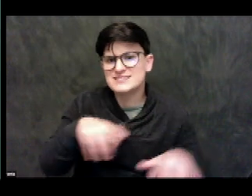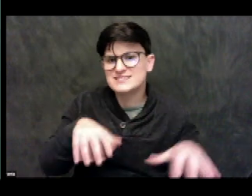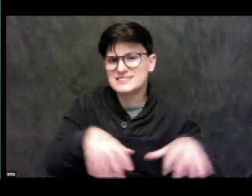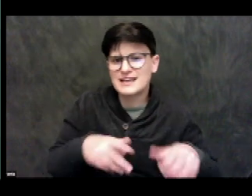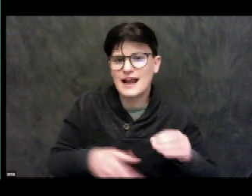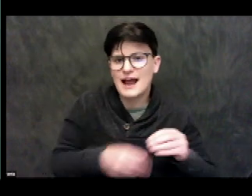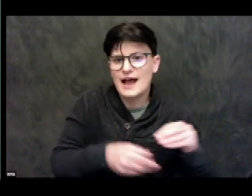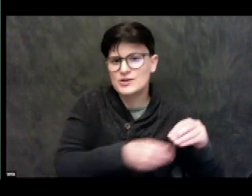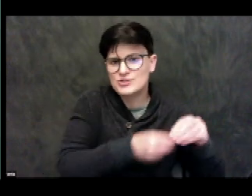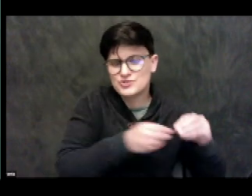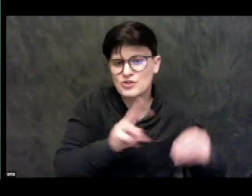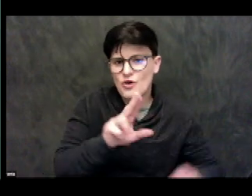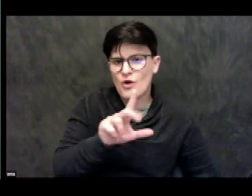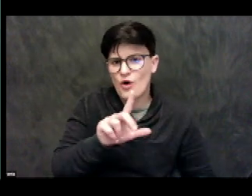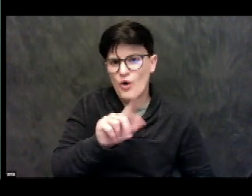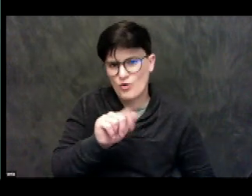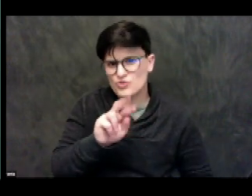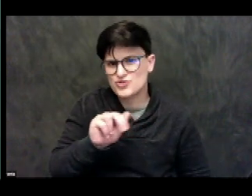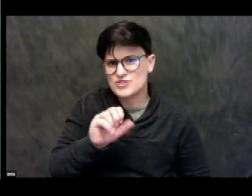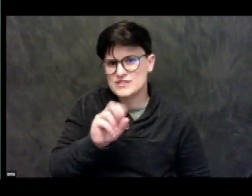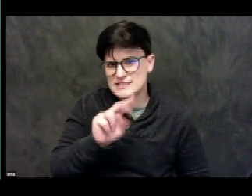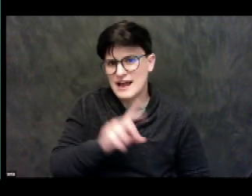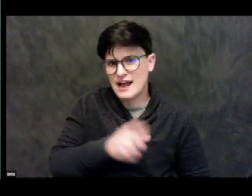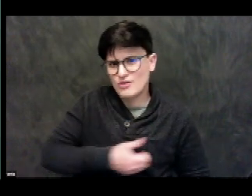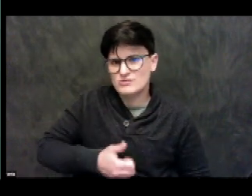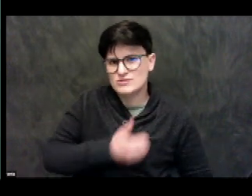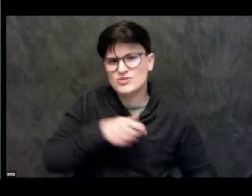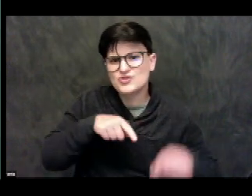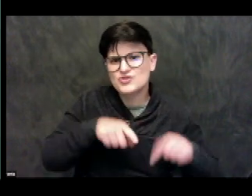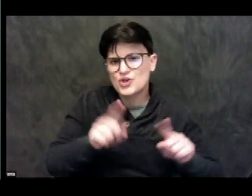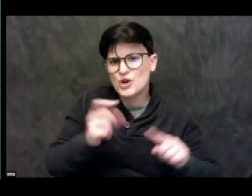I think it was when you do the anatomy scan to check